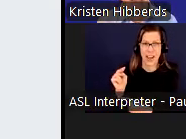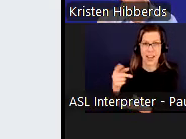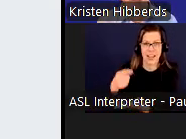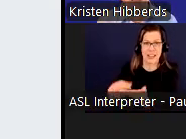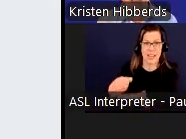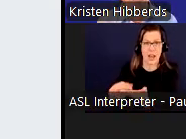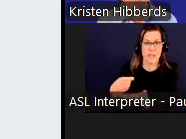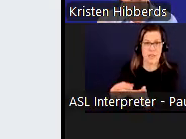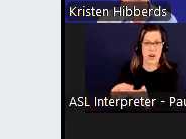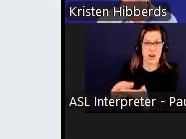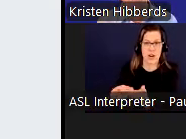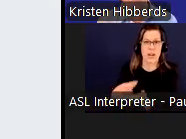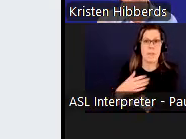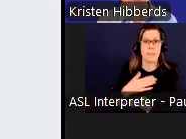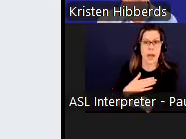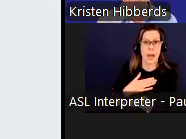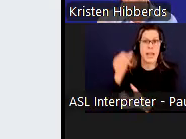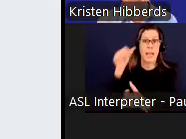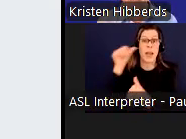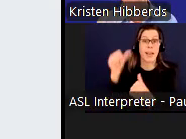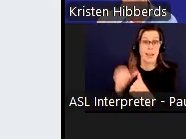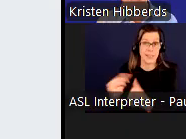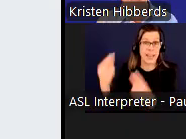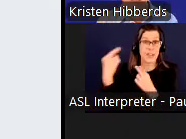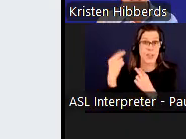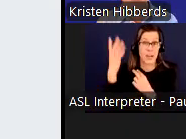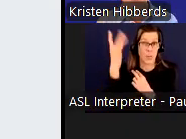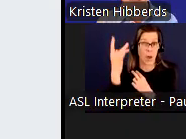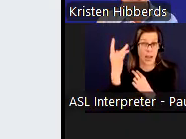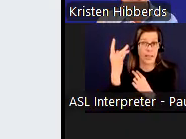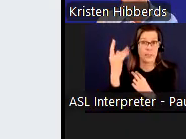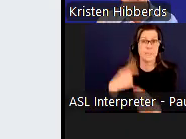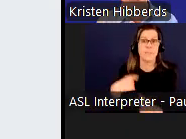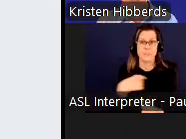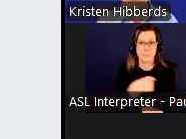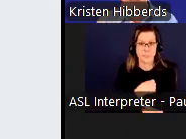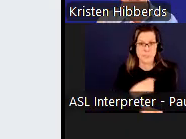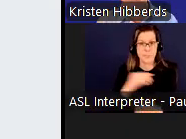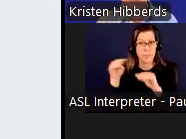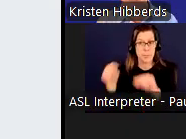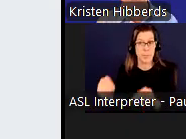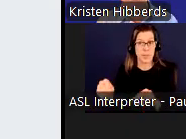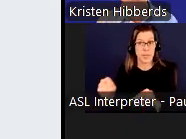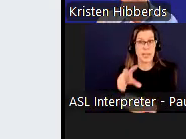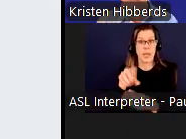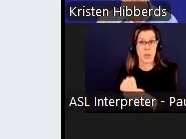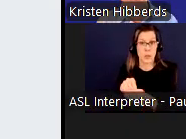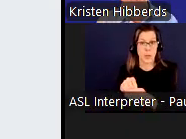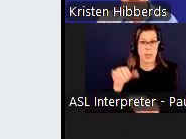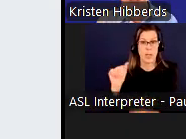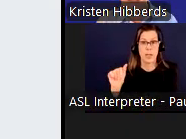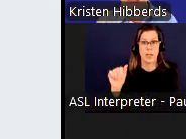but I'm my recollection is that we put in including abuse instead of providing the